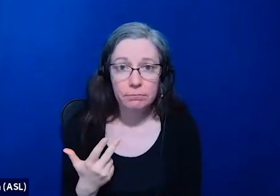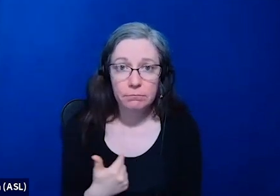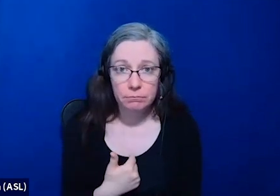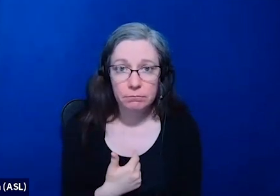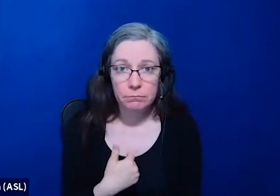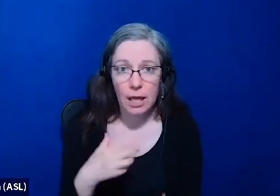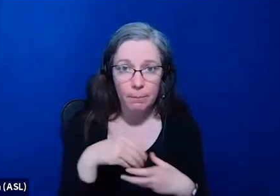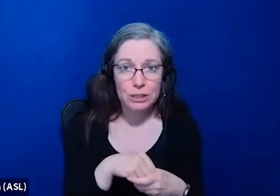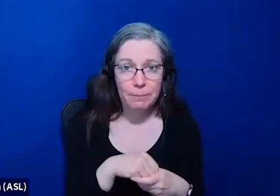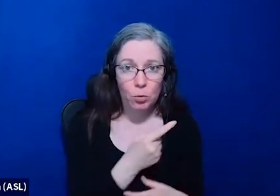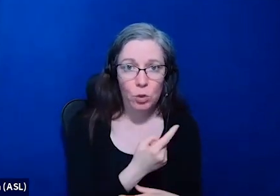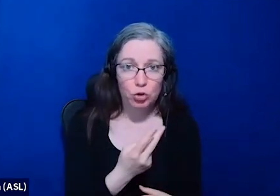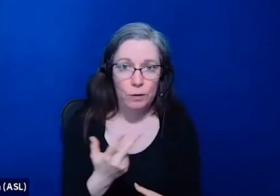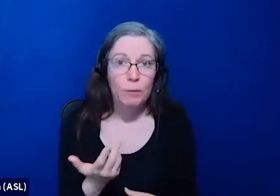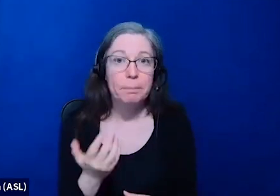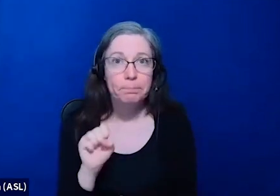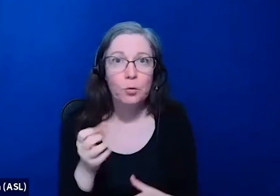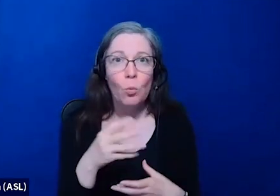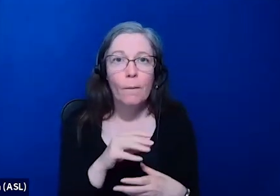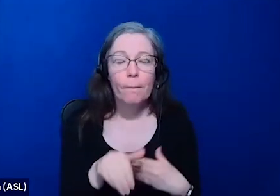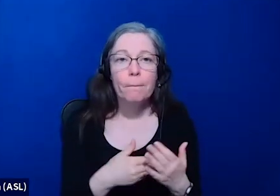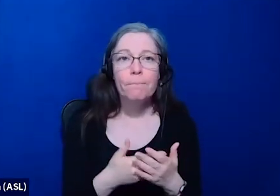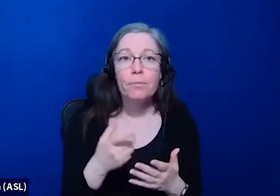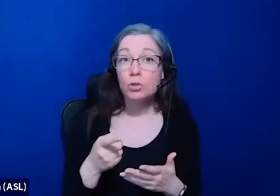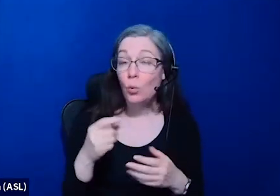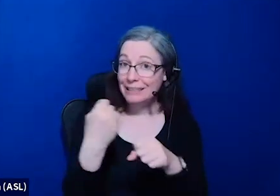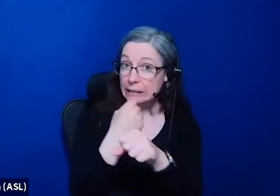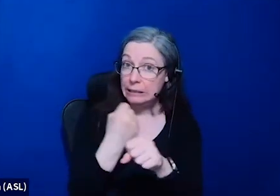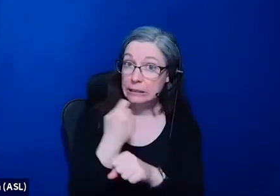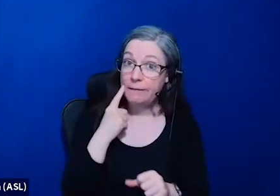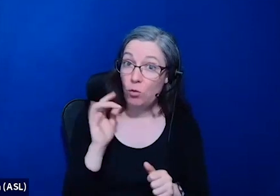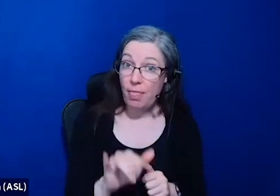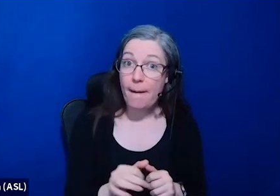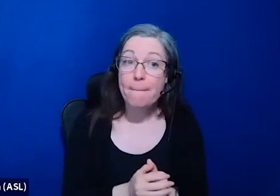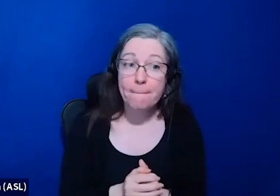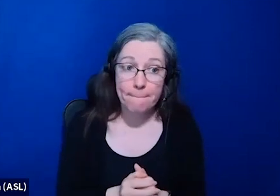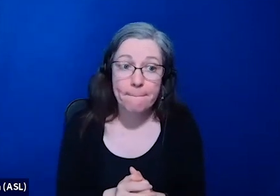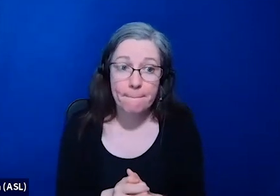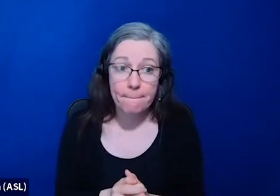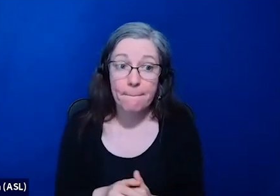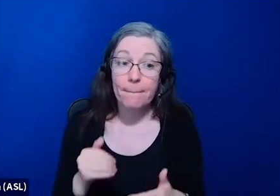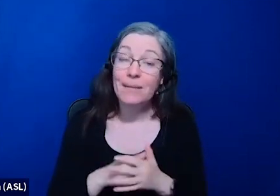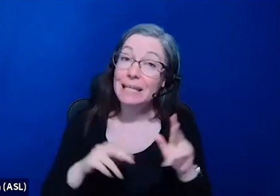These are the statistics for the initial in-person round.